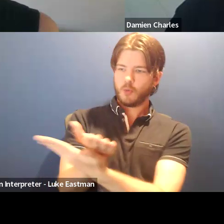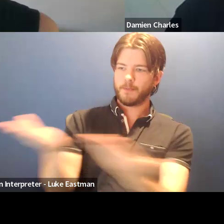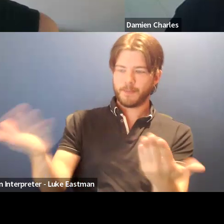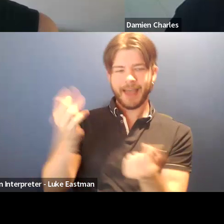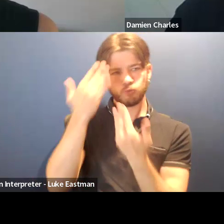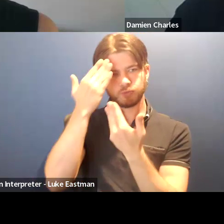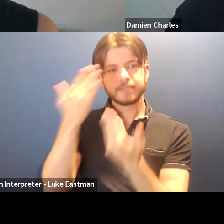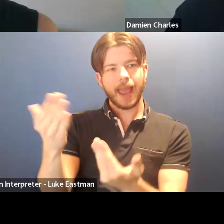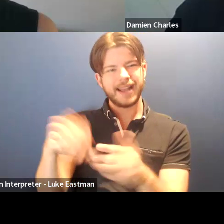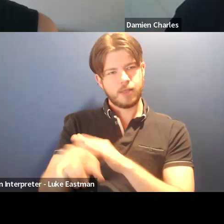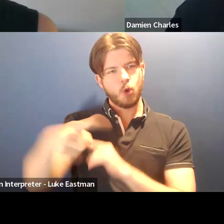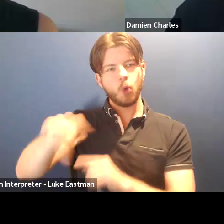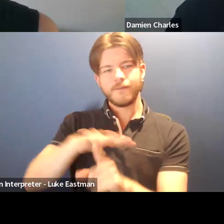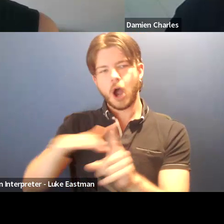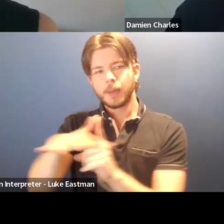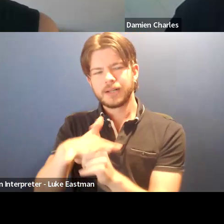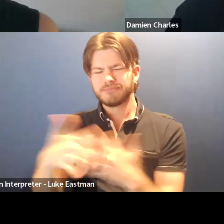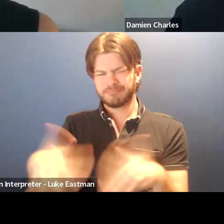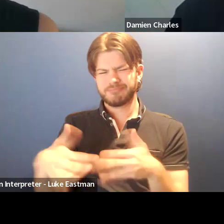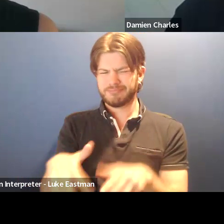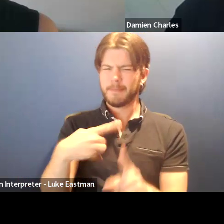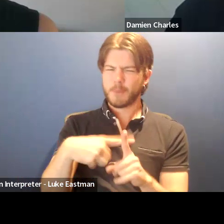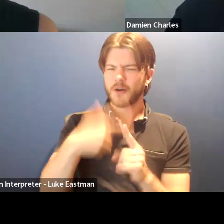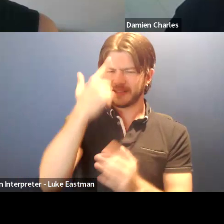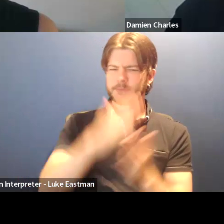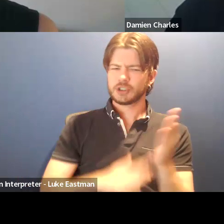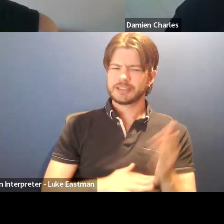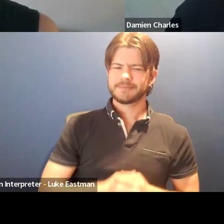a really good and positive experience